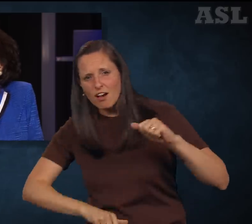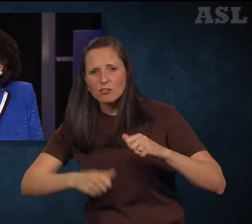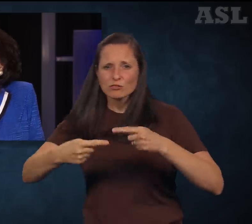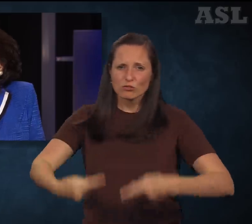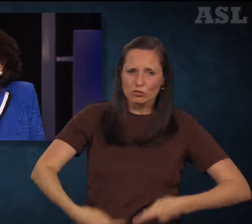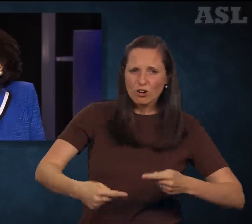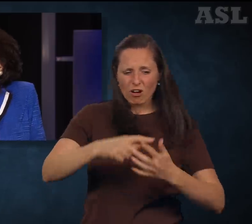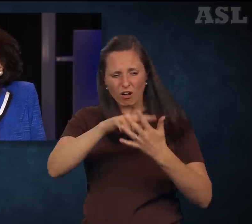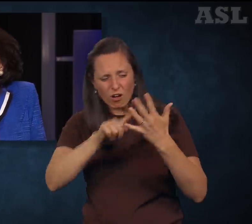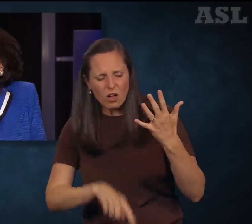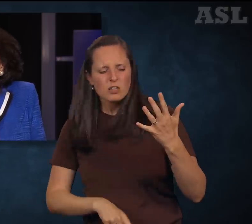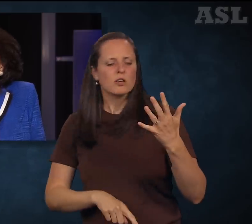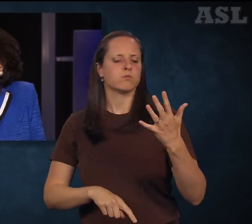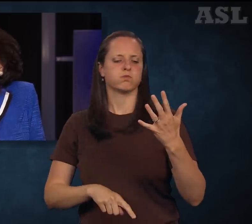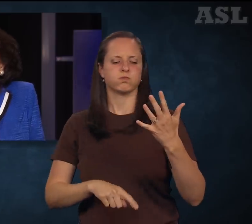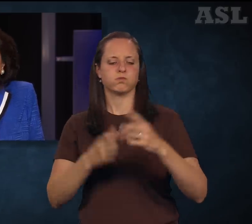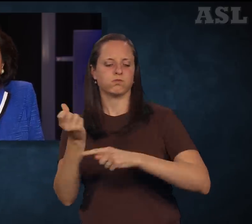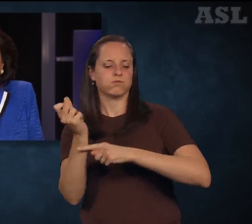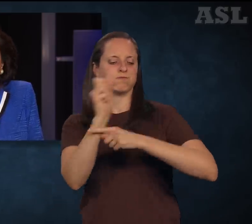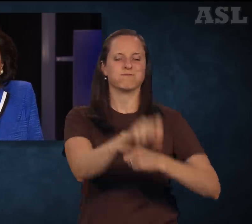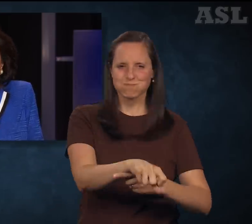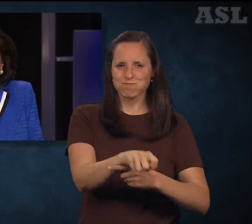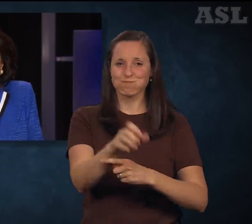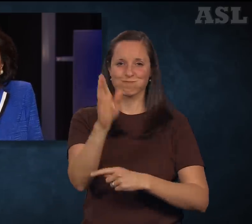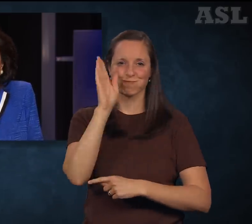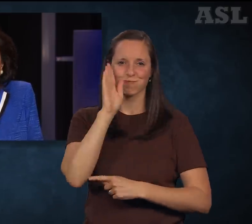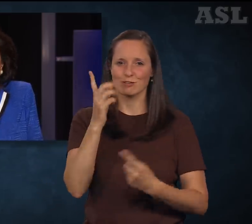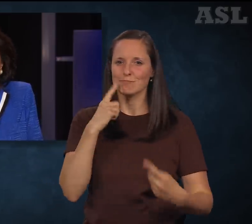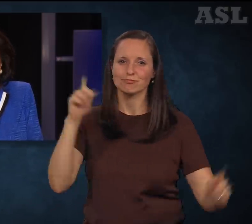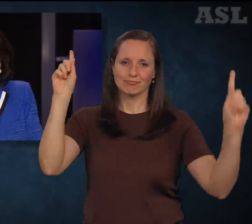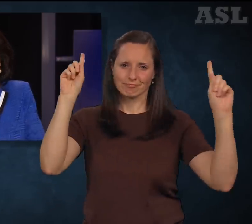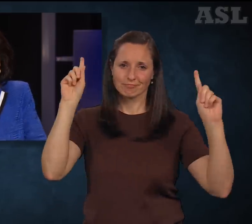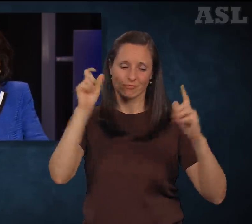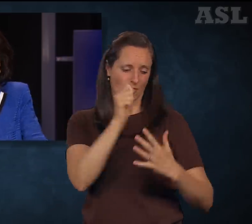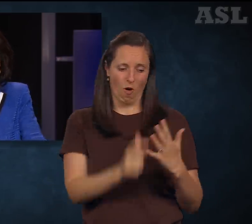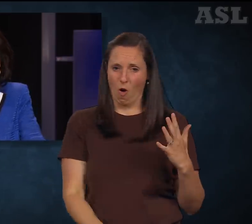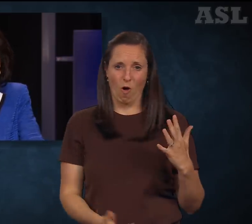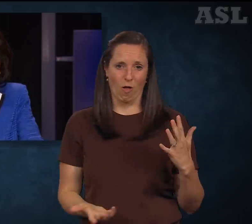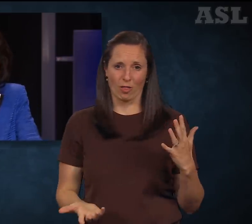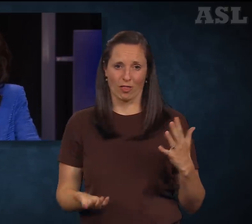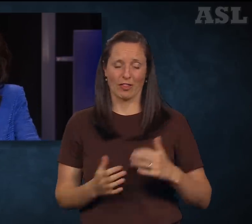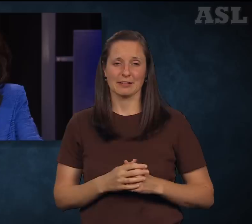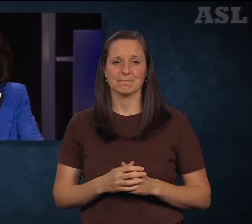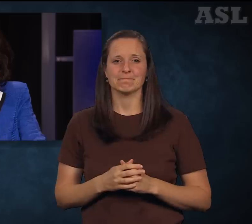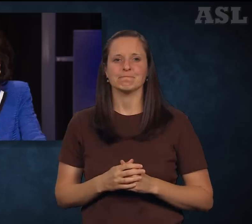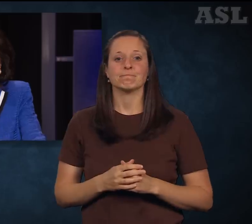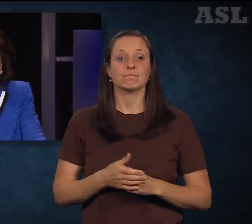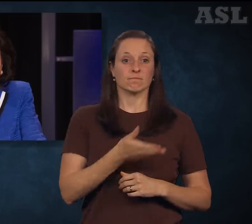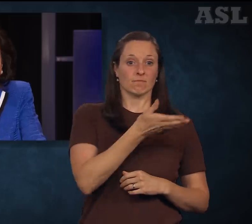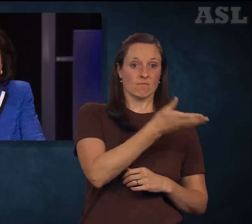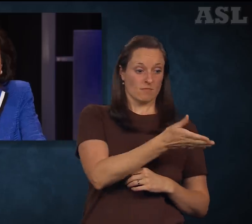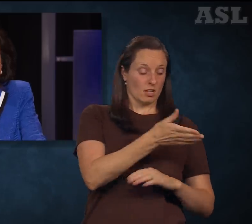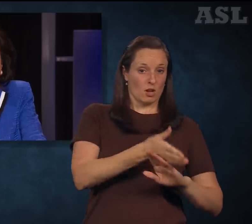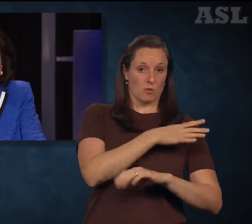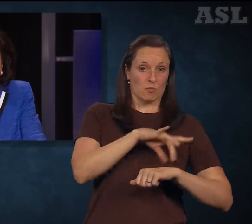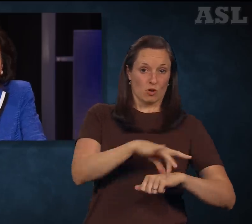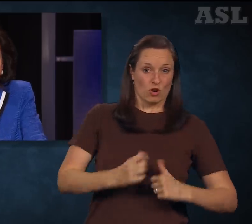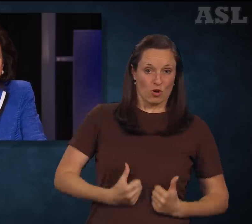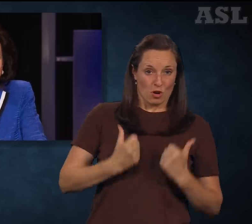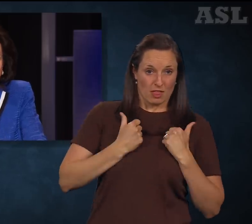OF YOUR CONFUSION, DOUBTS, STRUGGLES, AND PROBLEMS.